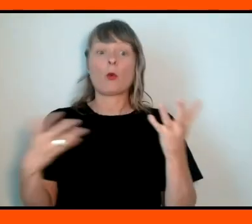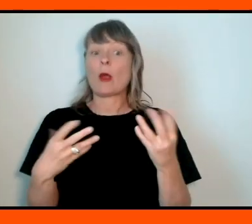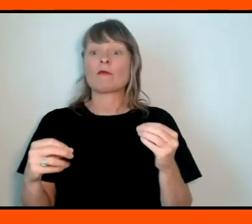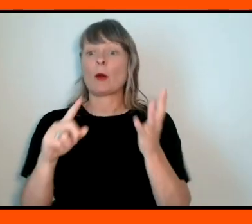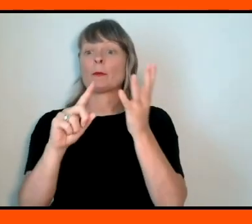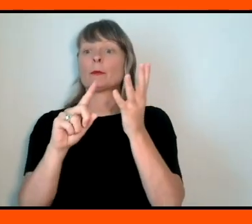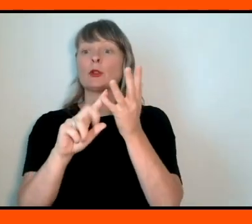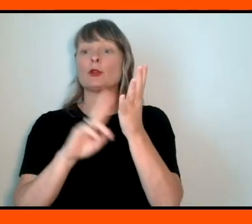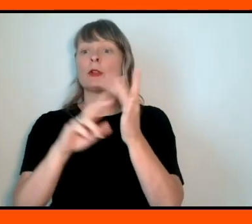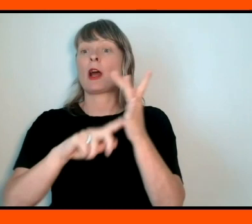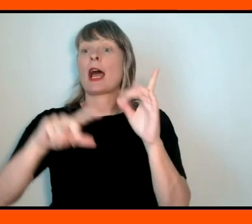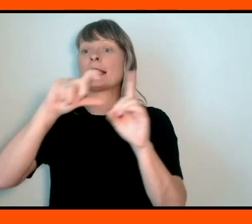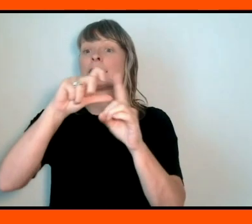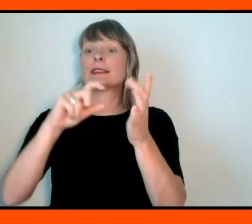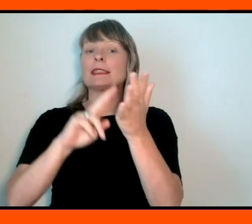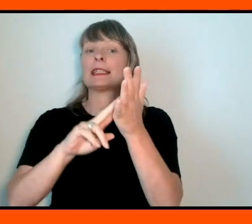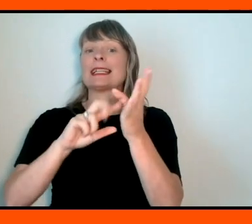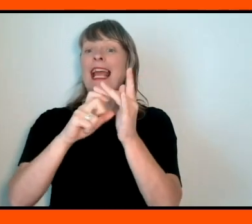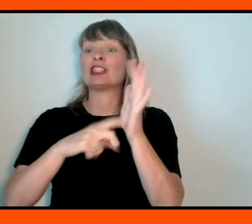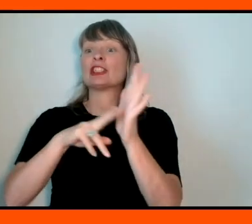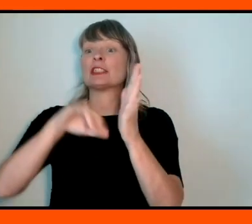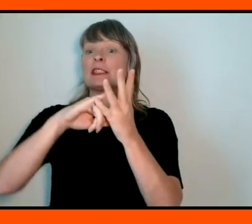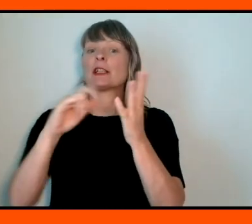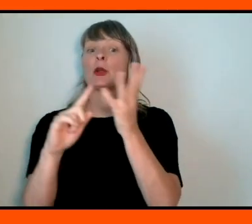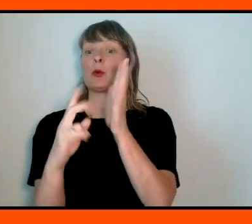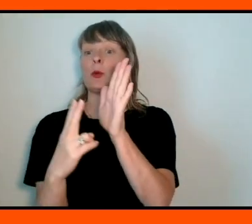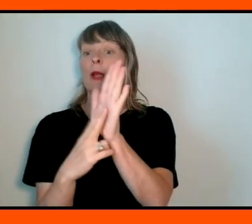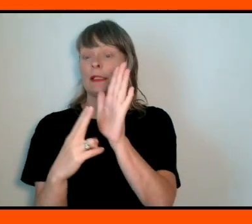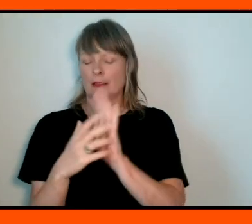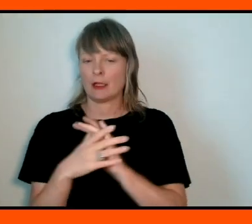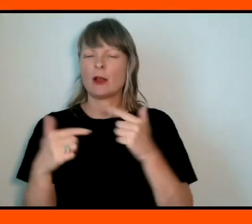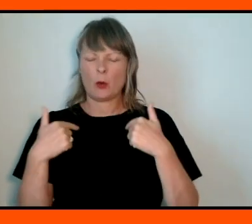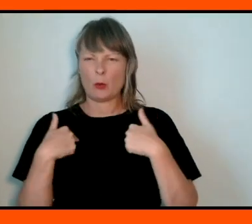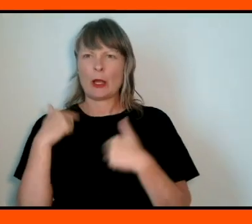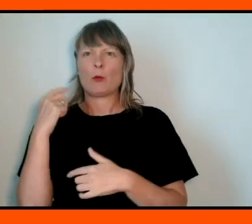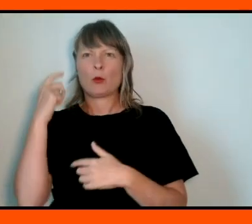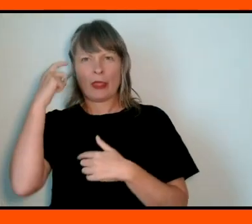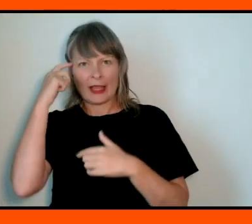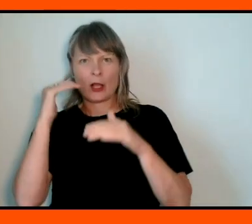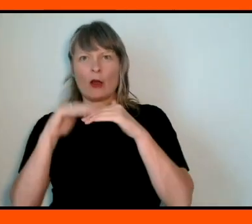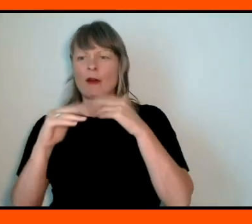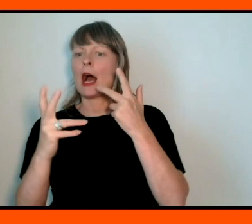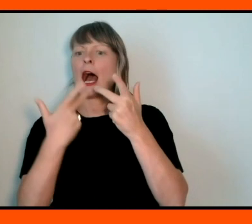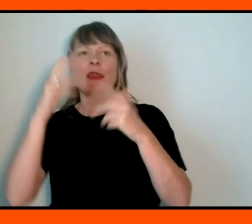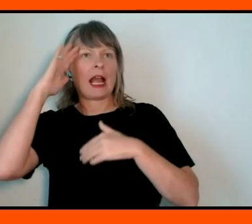and we have also considered how other countries with similar Censuses, like ours, such as New Zealand